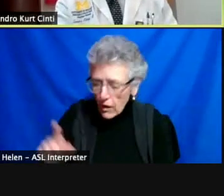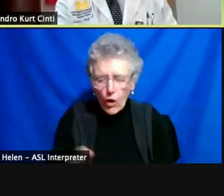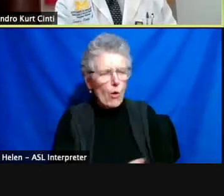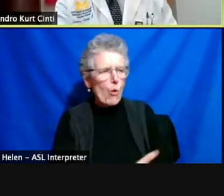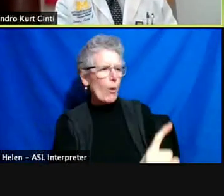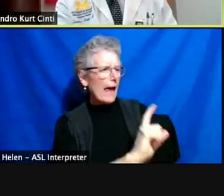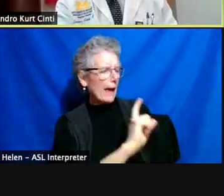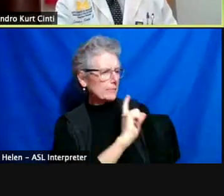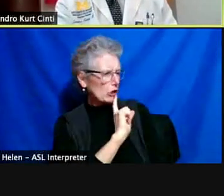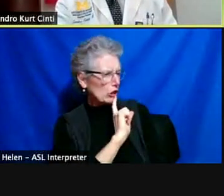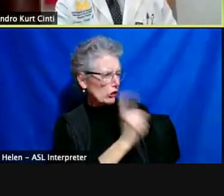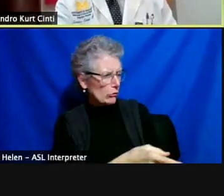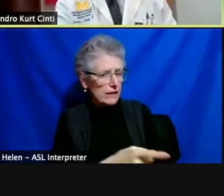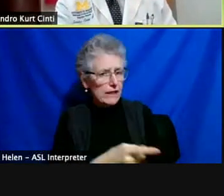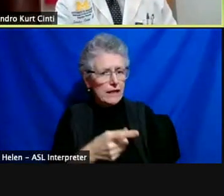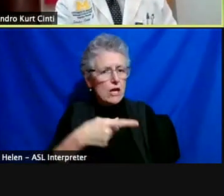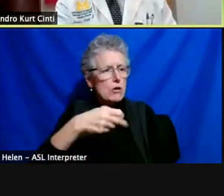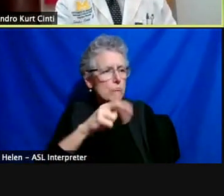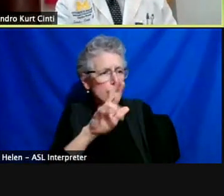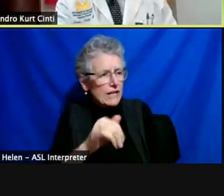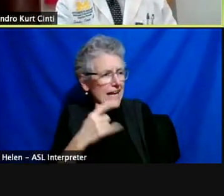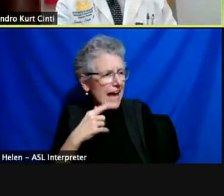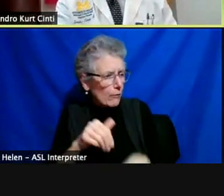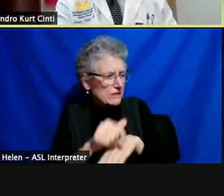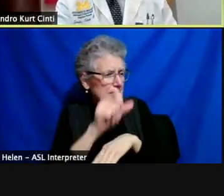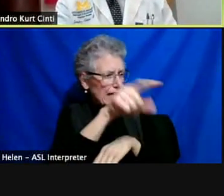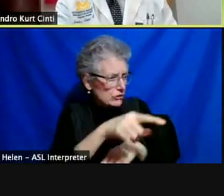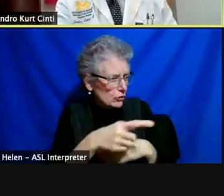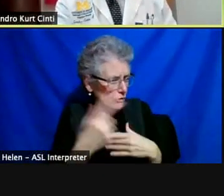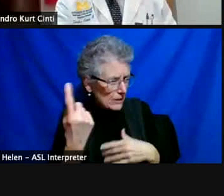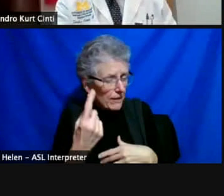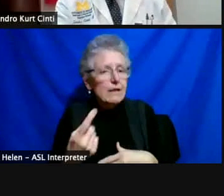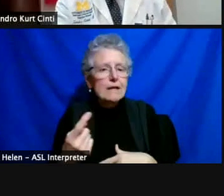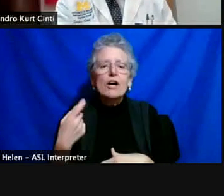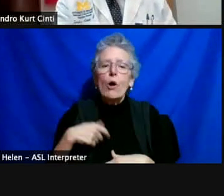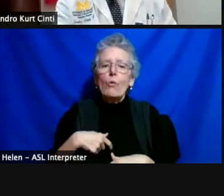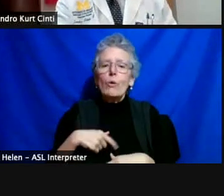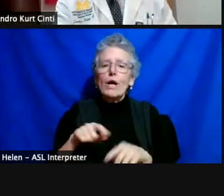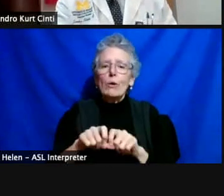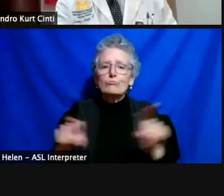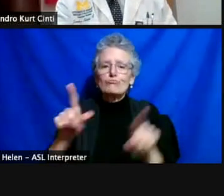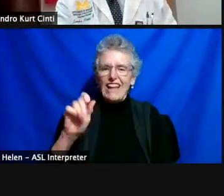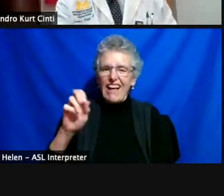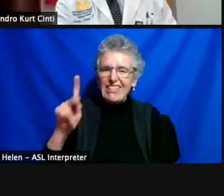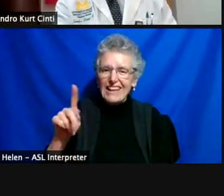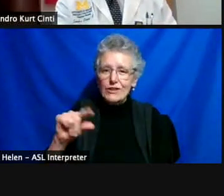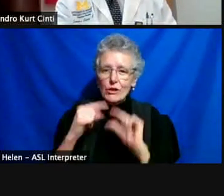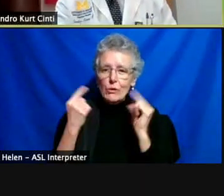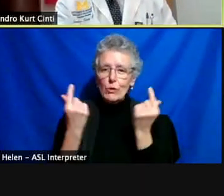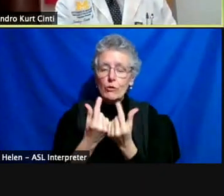Preeti, maybe I can send you that. I don't have it in mind. We can get a link out to the group- Oh, great, 'cause you did that.